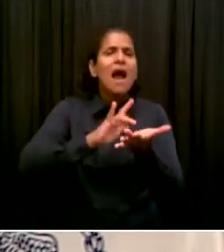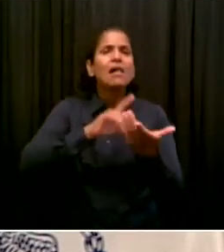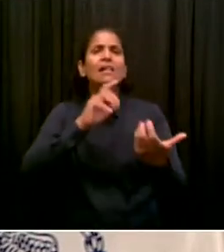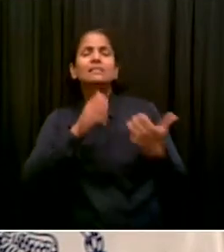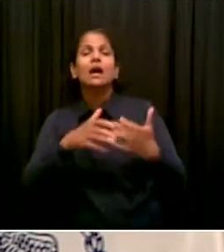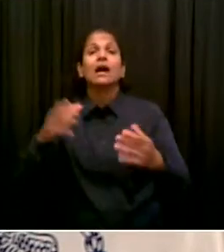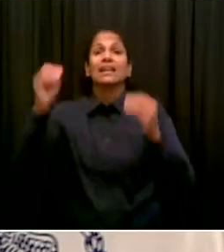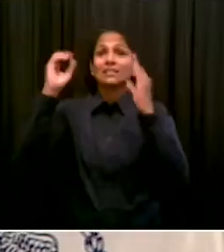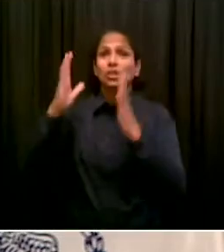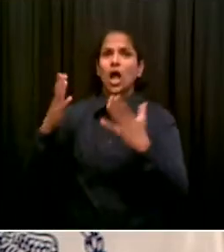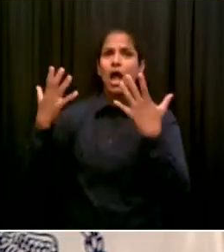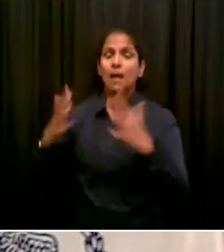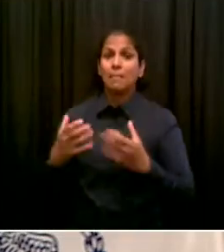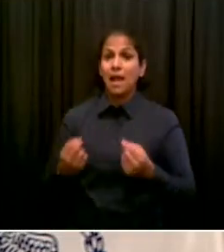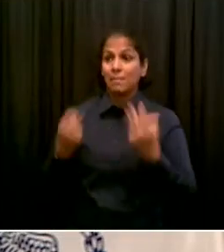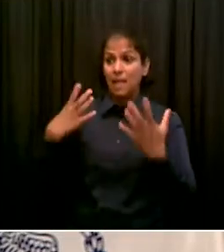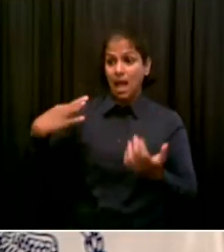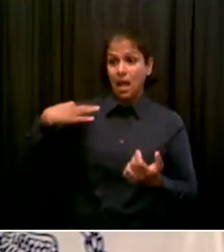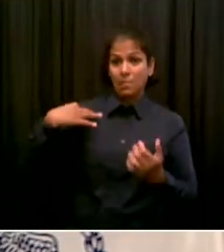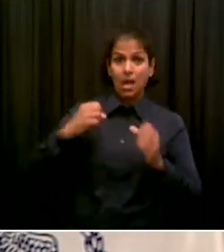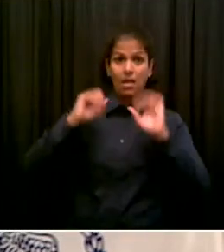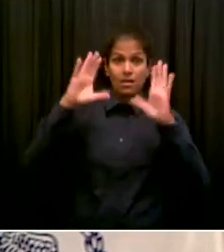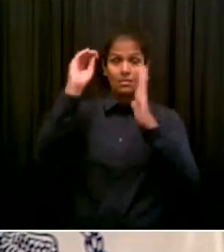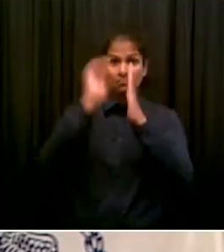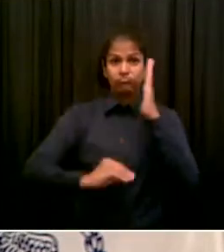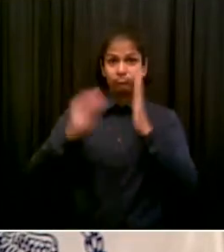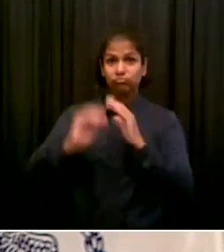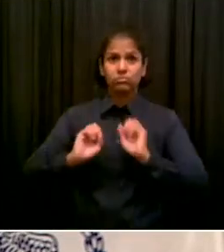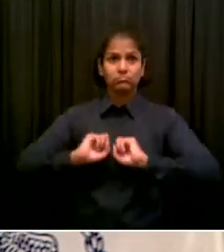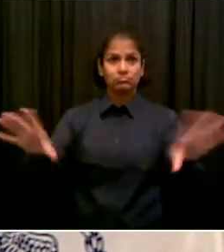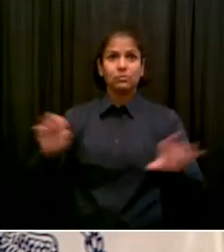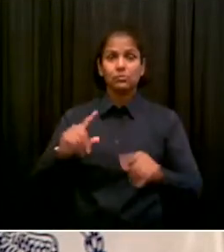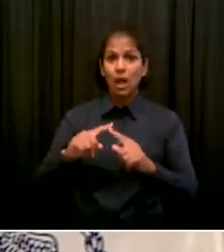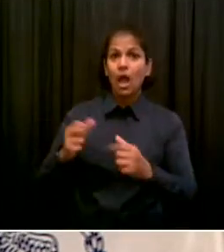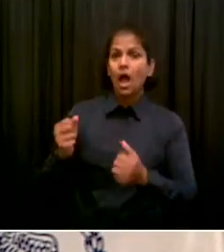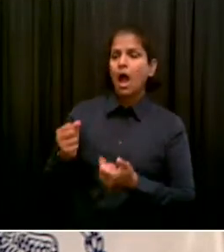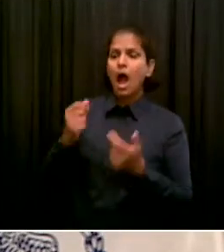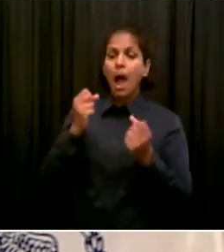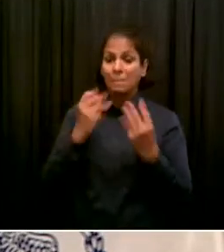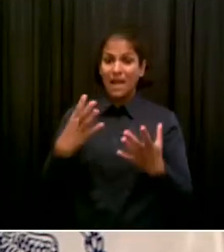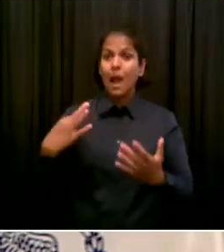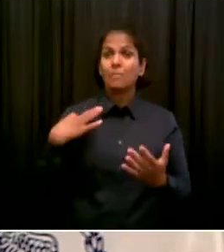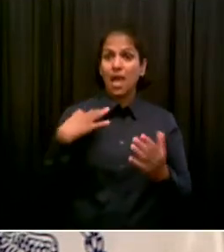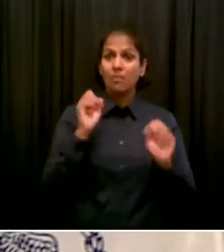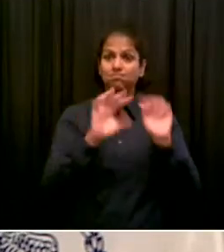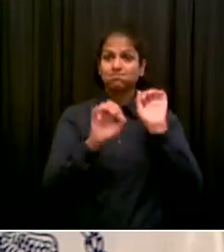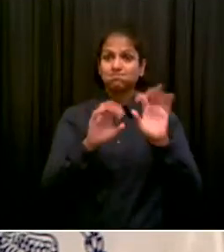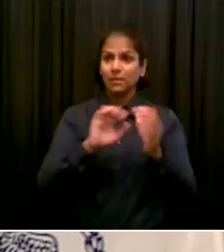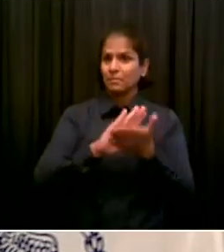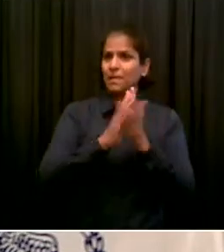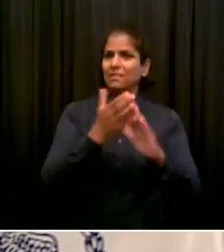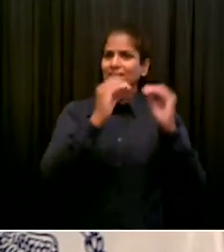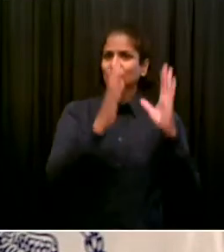ACCOMMODATIONS. I WILL TURN TO THE CHANCELLOR AGAIN, WE EWNT